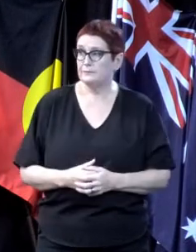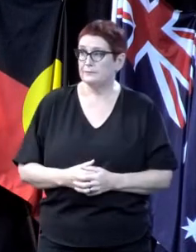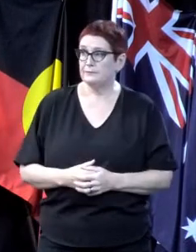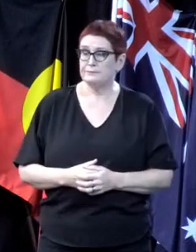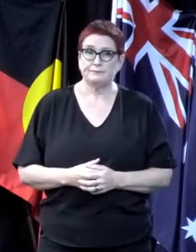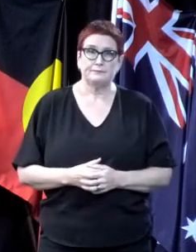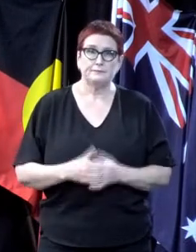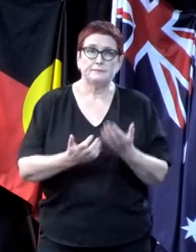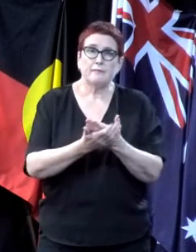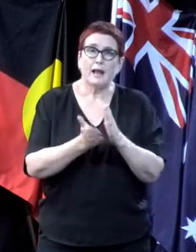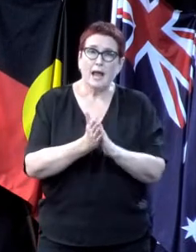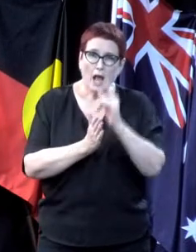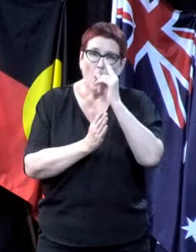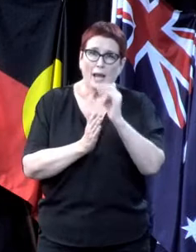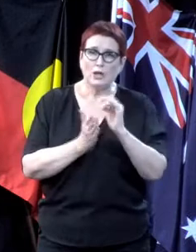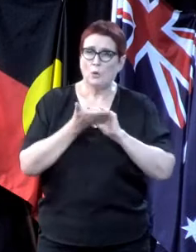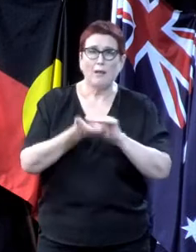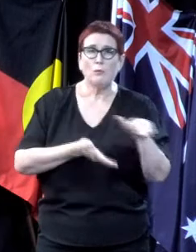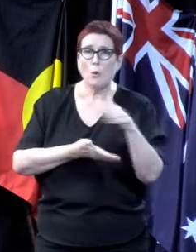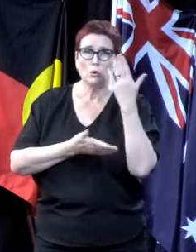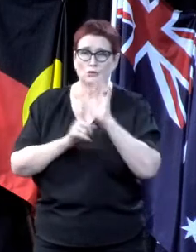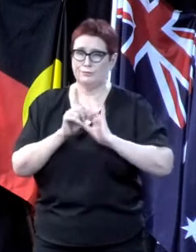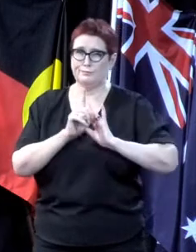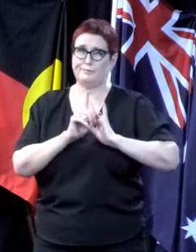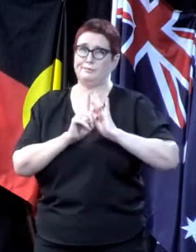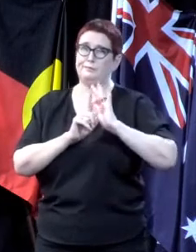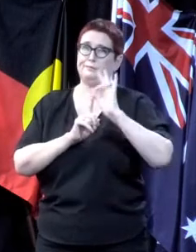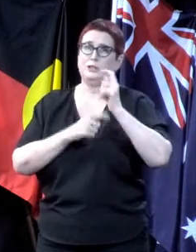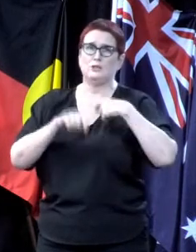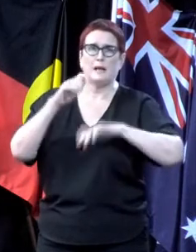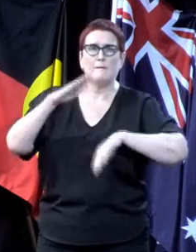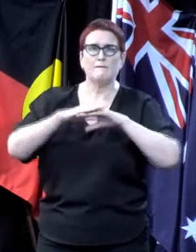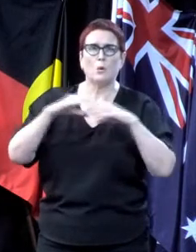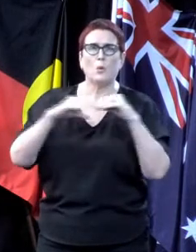along the journey, I'd be - we'd be glad to hear of it.